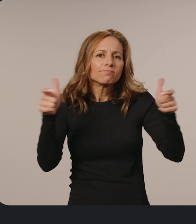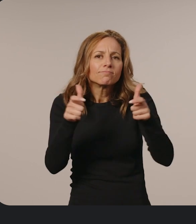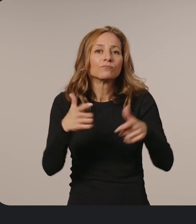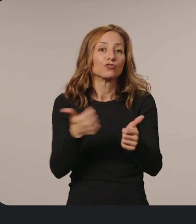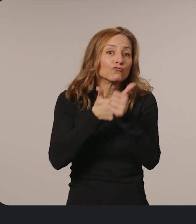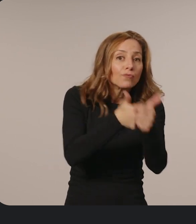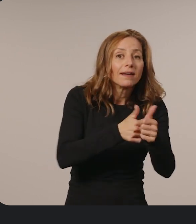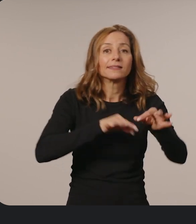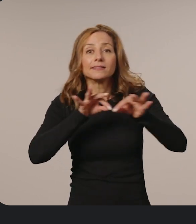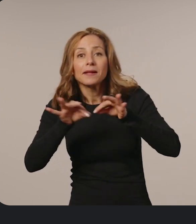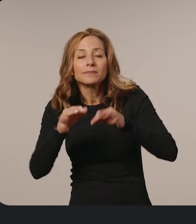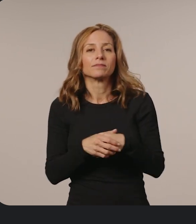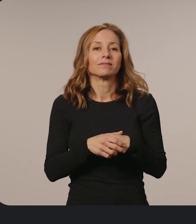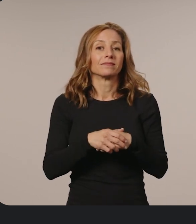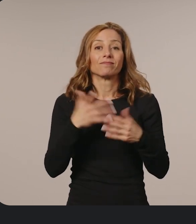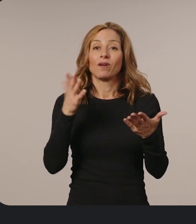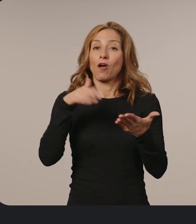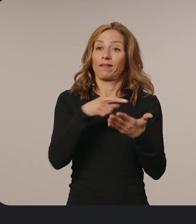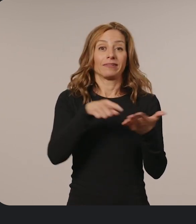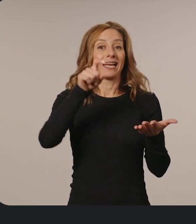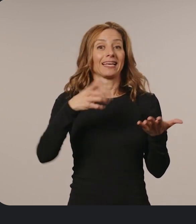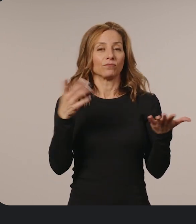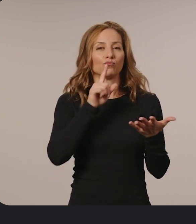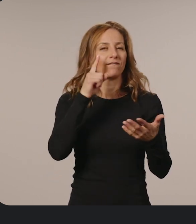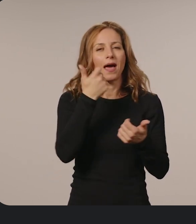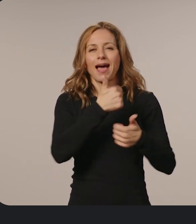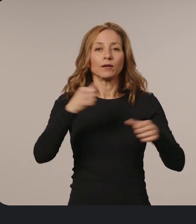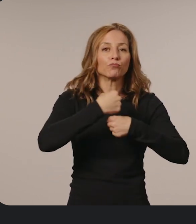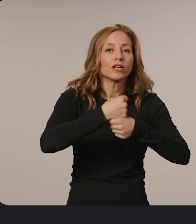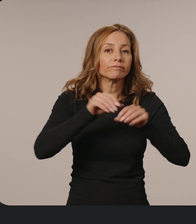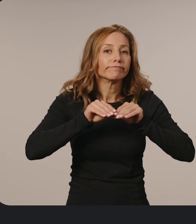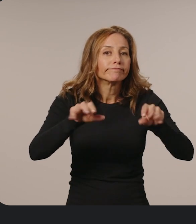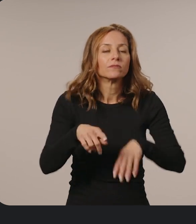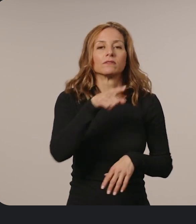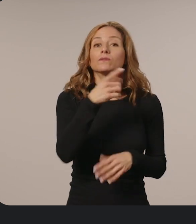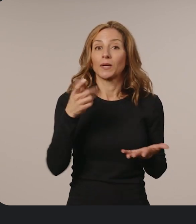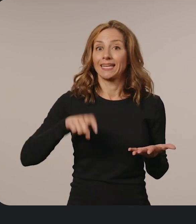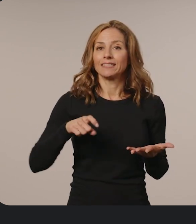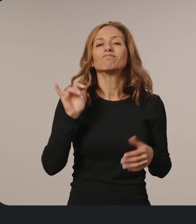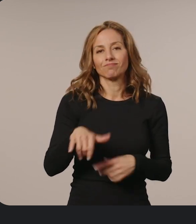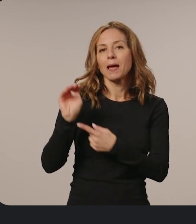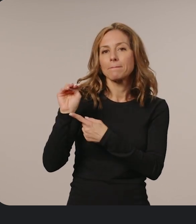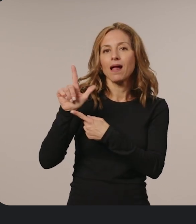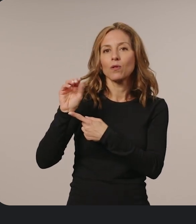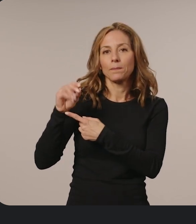tracking, explainability, basically all the things you need for any production deployment, you need MLOps.